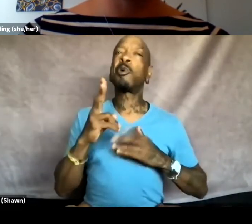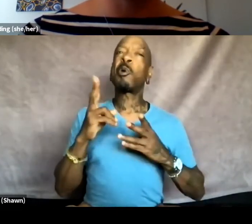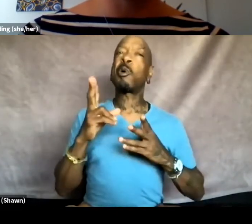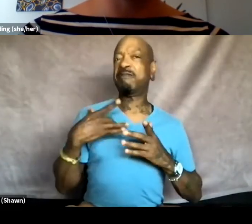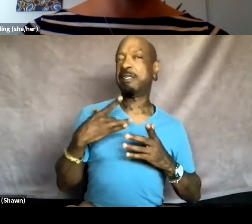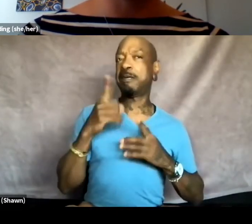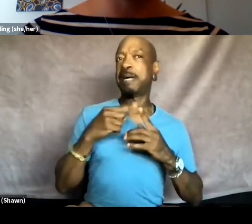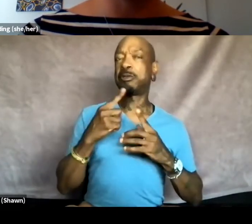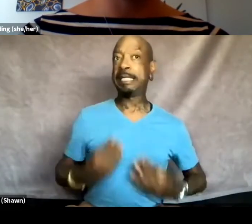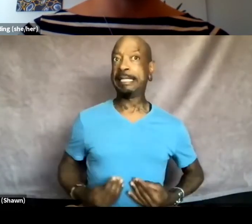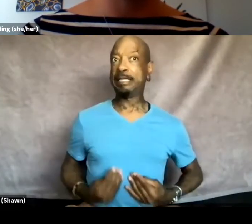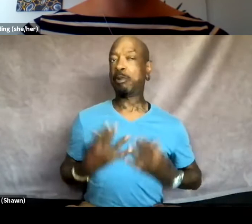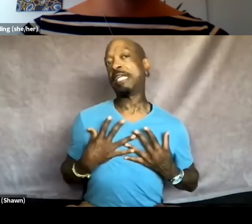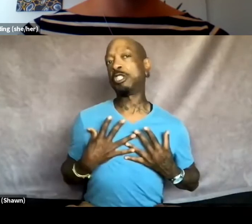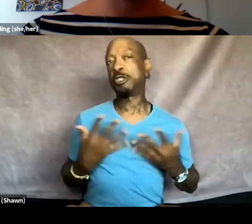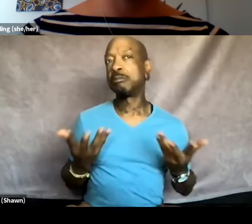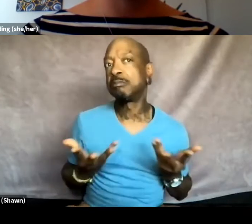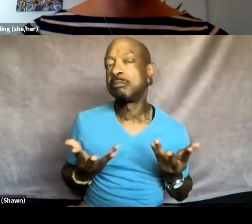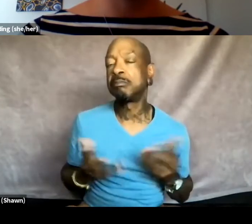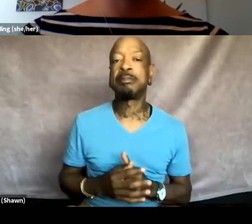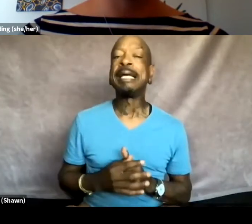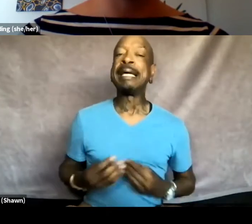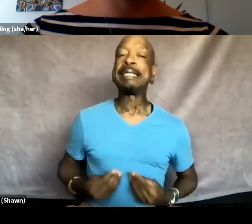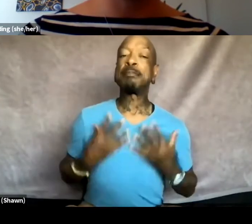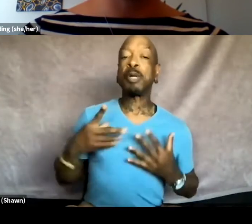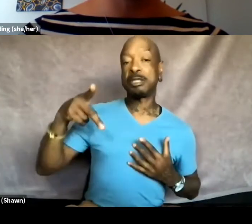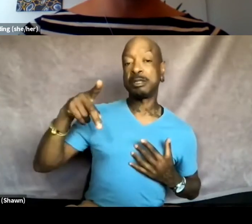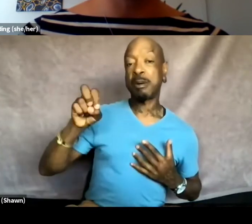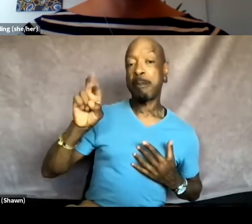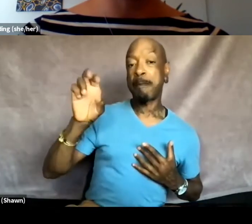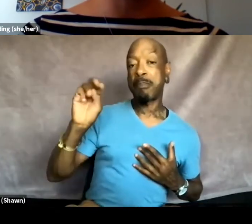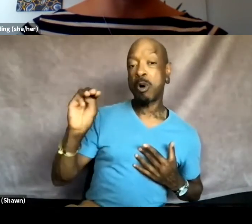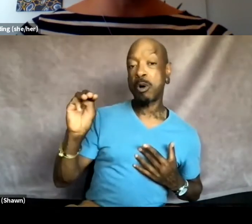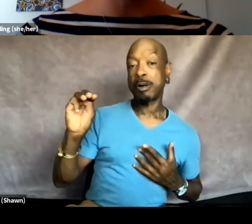porn. Keah Brown: oof do we have the time um.